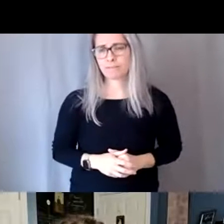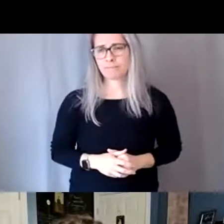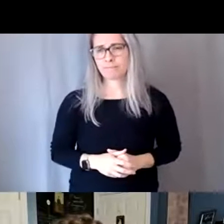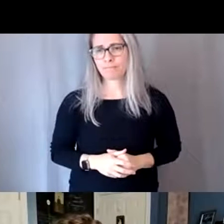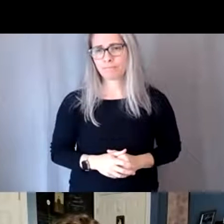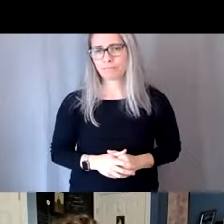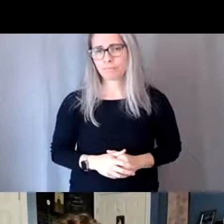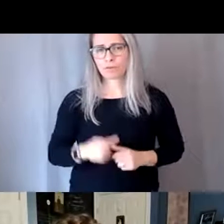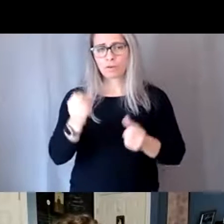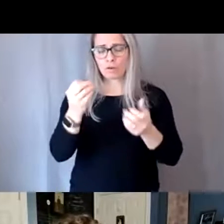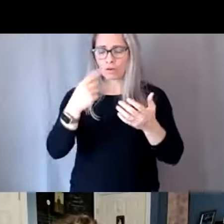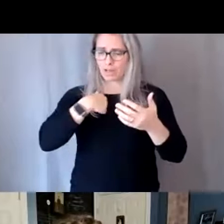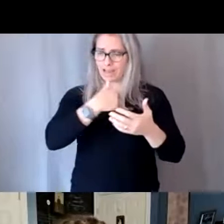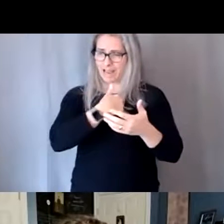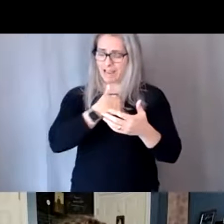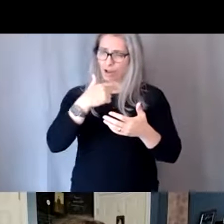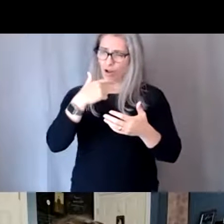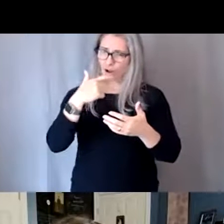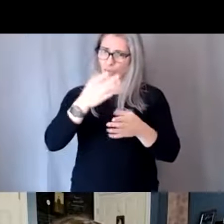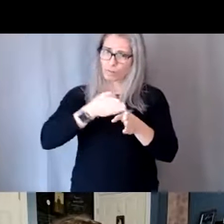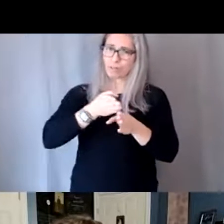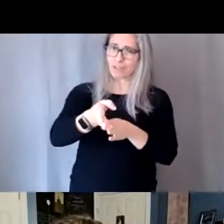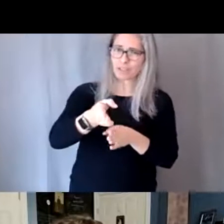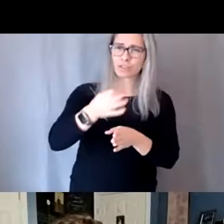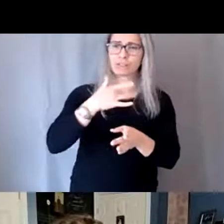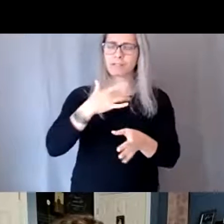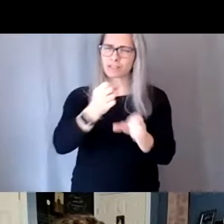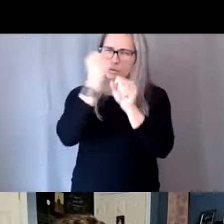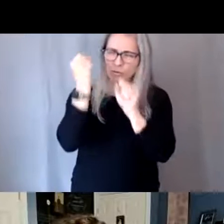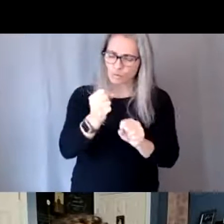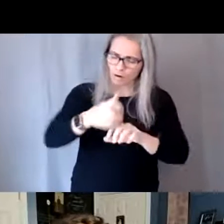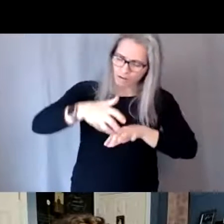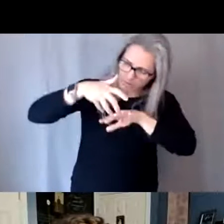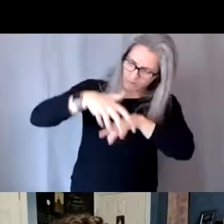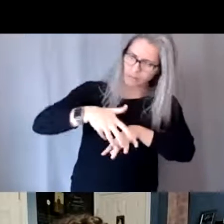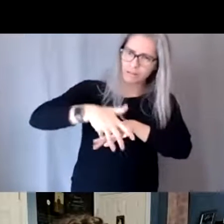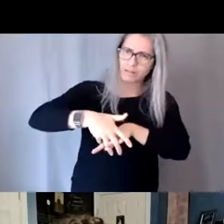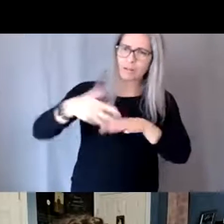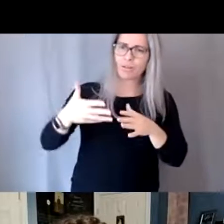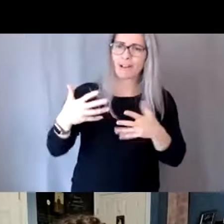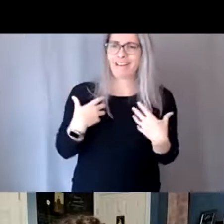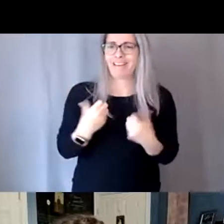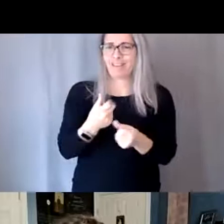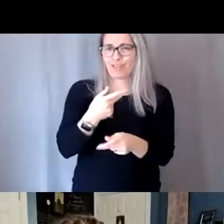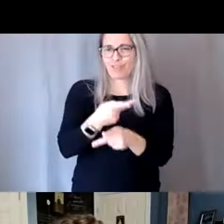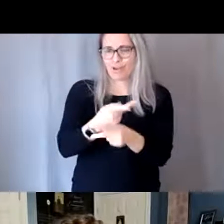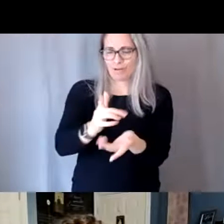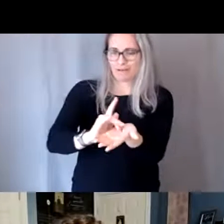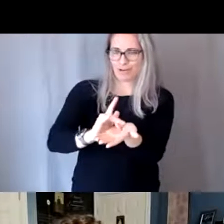in a medicalized understanding of disability and I would suggest that health care professionals are really well positioned